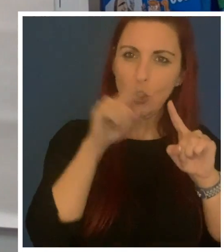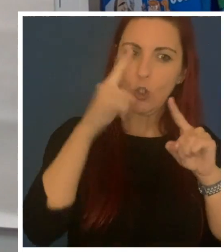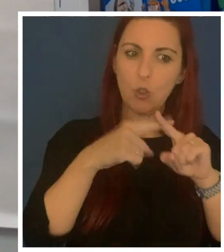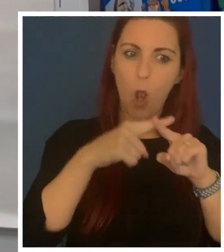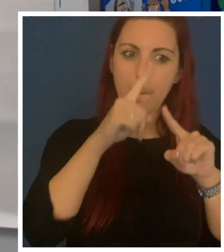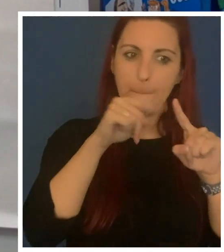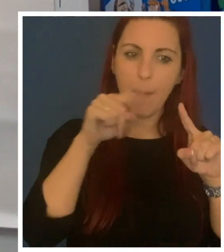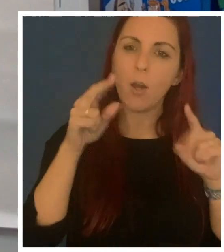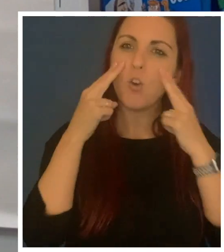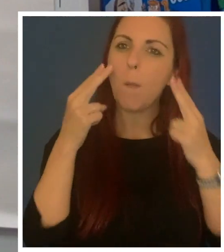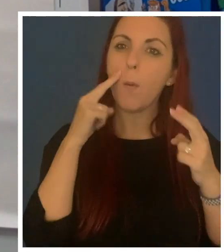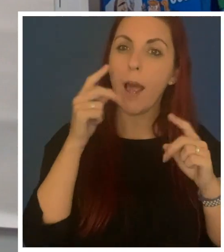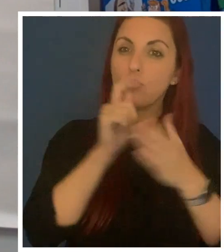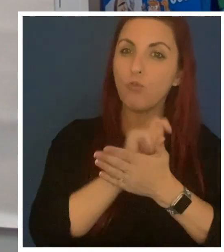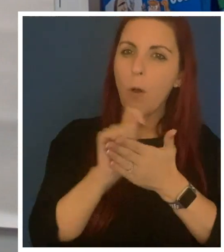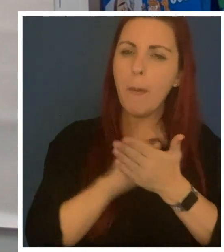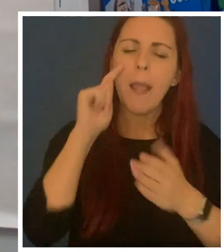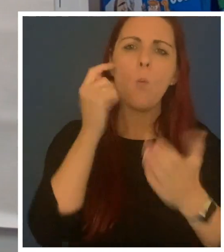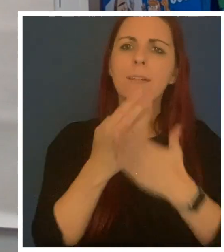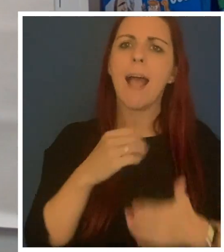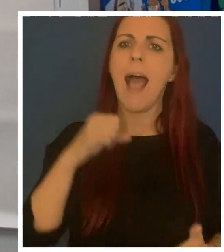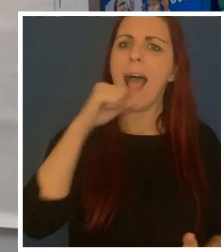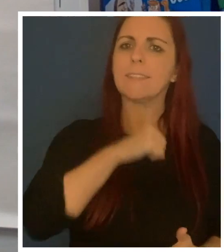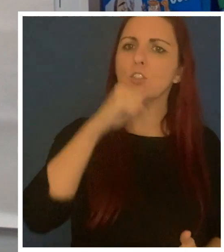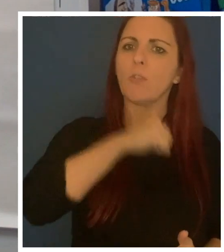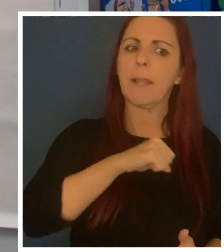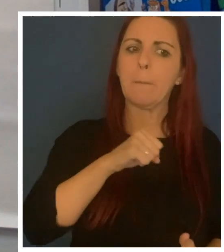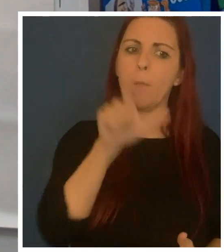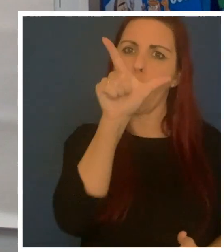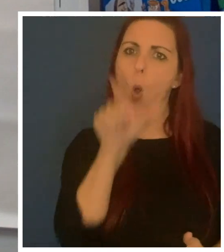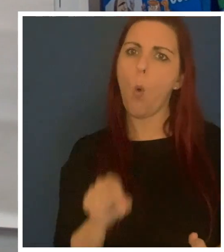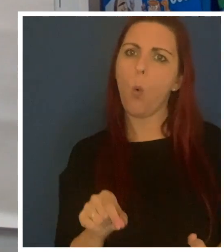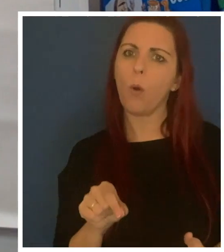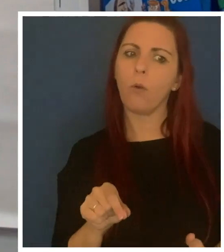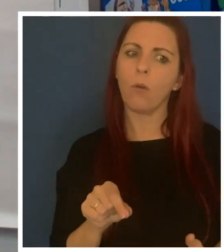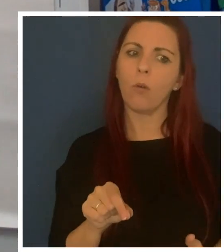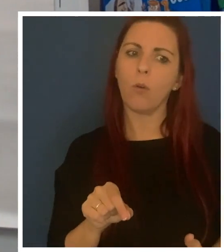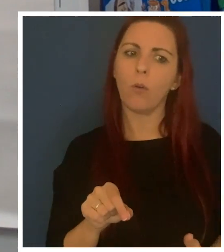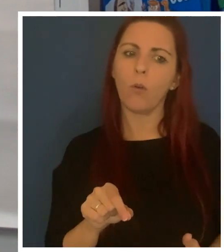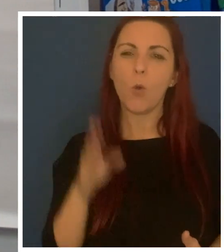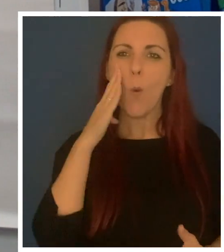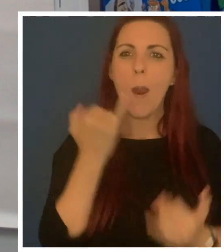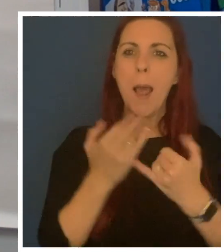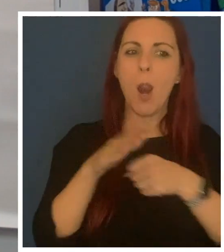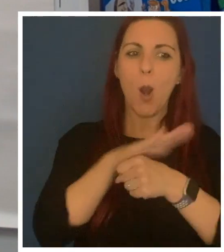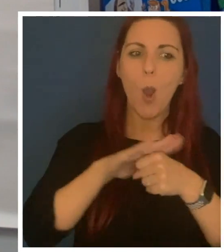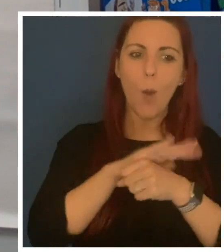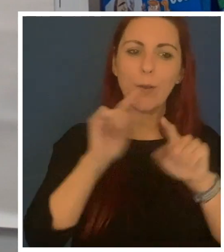whenever I draw them I always think of ice cream cones, you know ice cream cones like you go down to the local shop and you go give me an ice cream cone